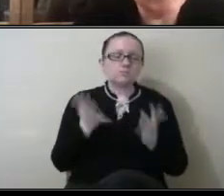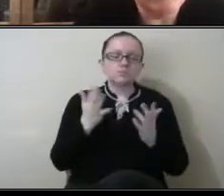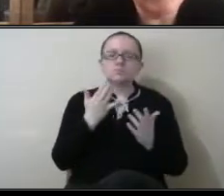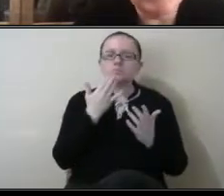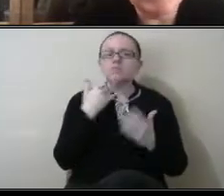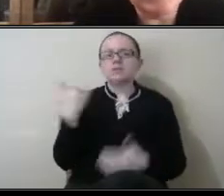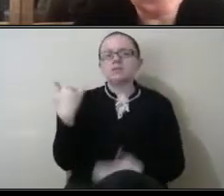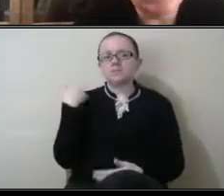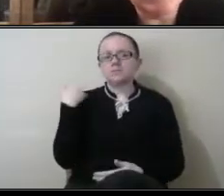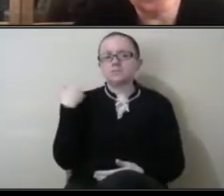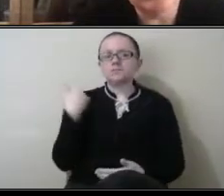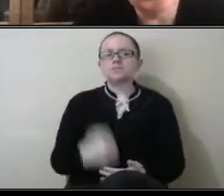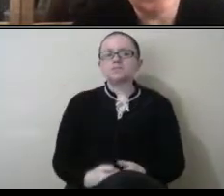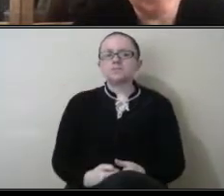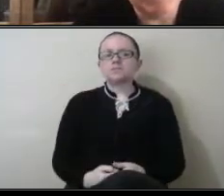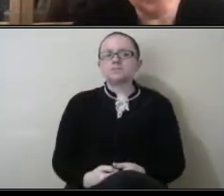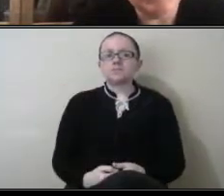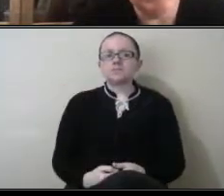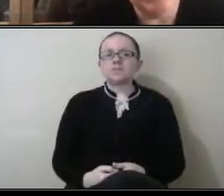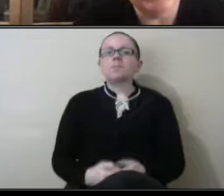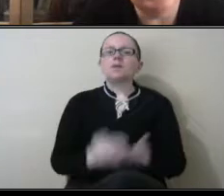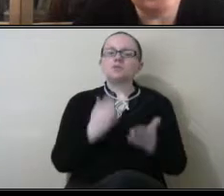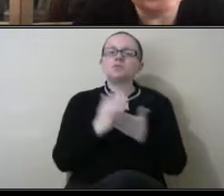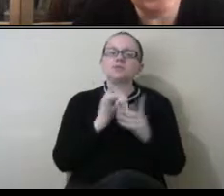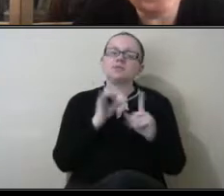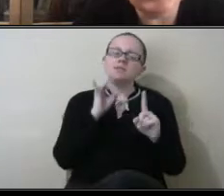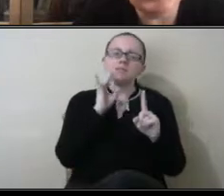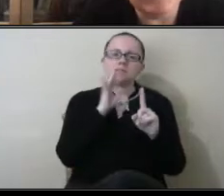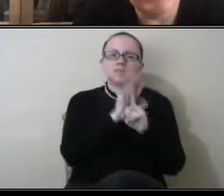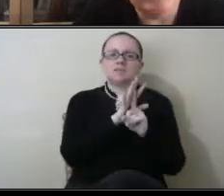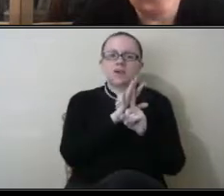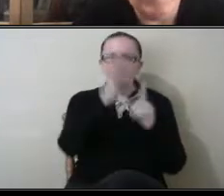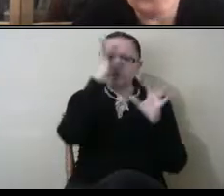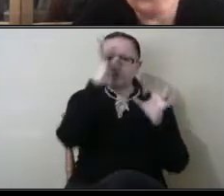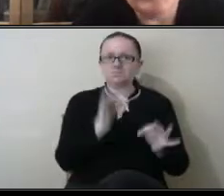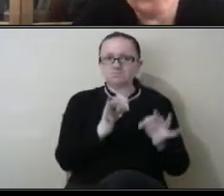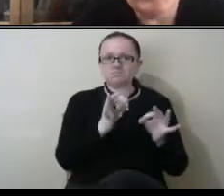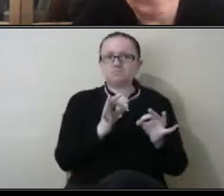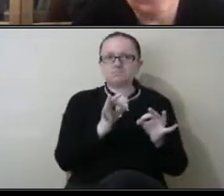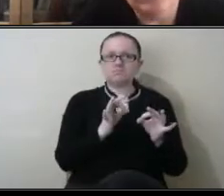but it is still a self-determination kind of situation where um it's about how you